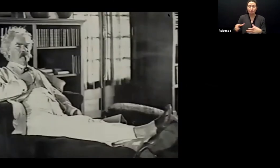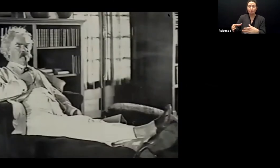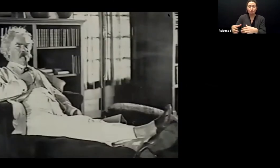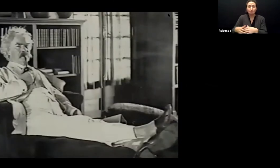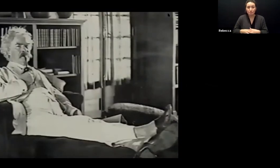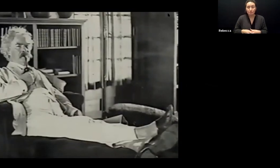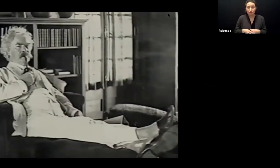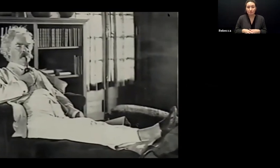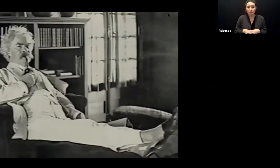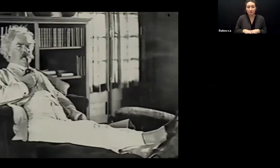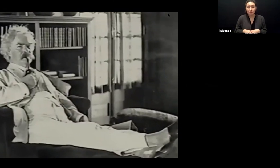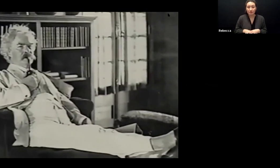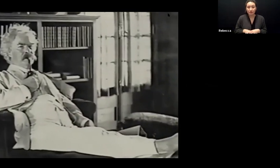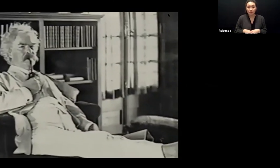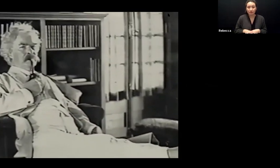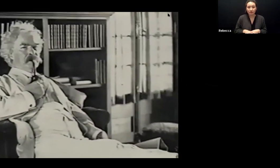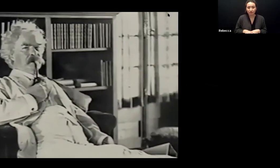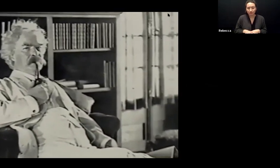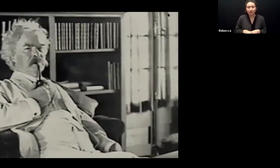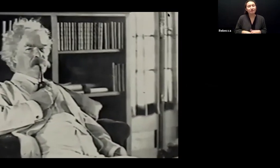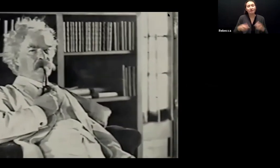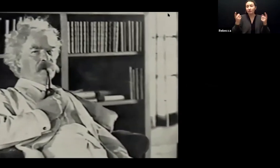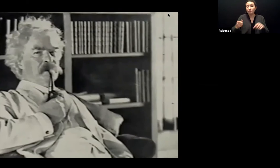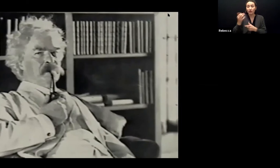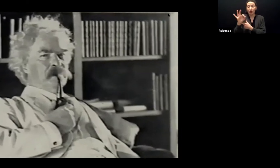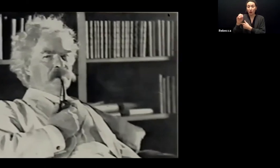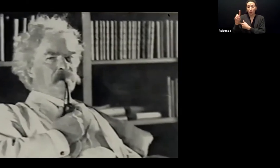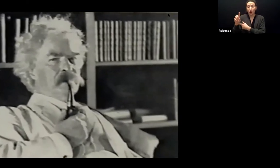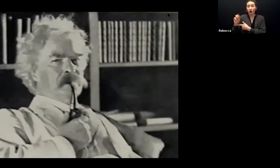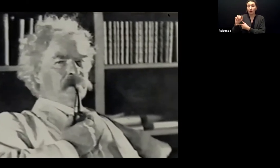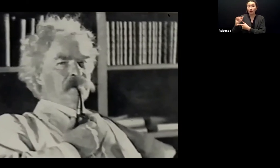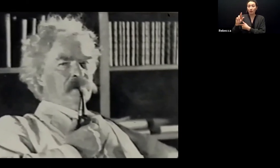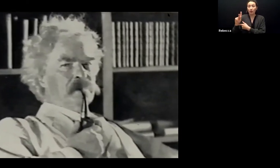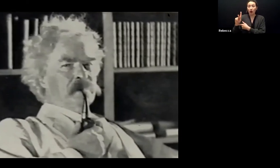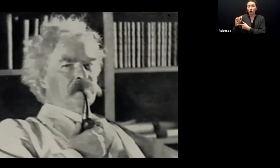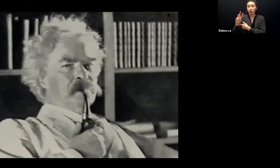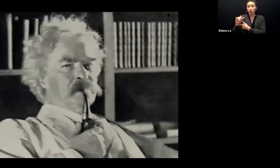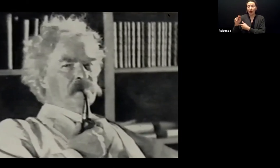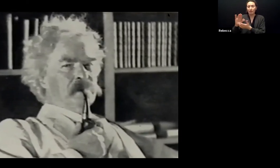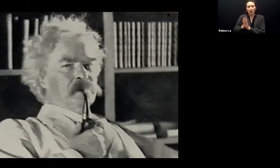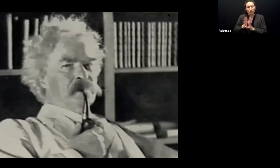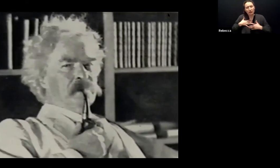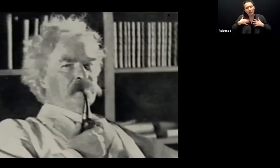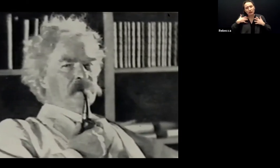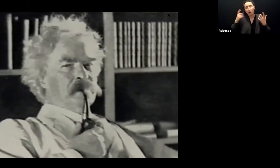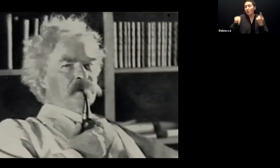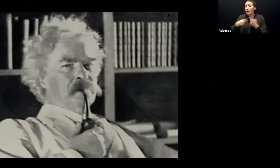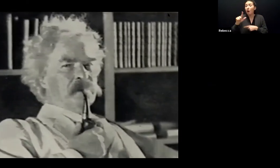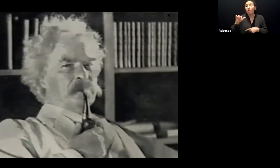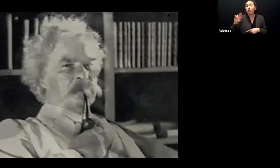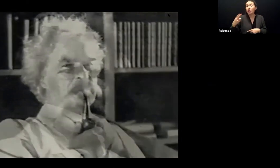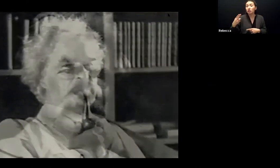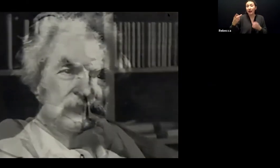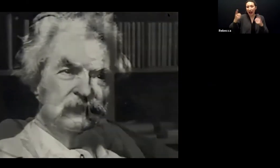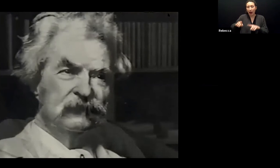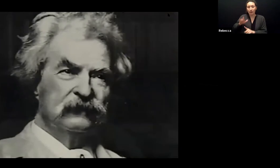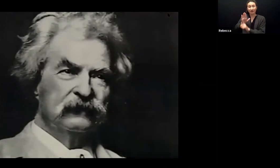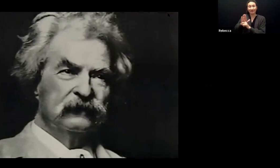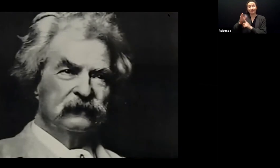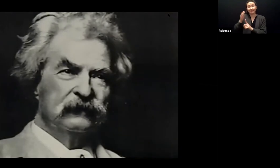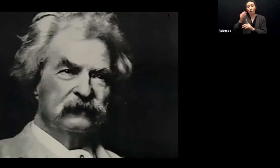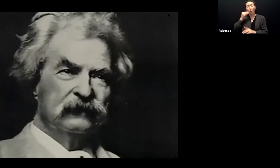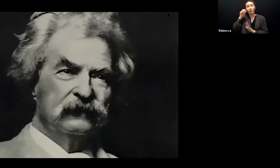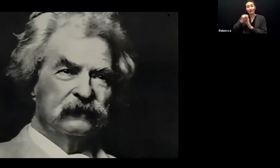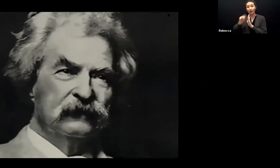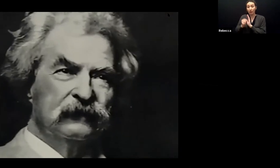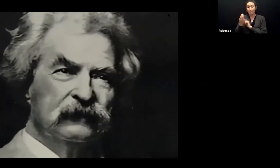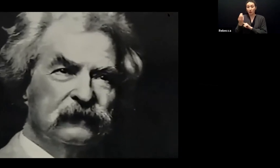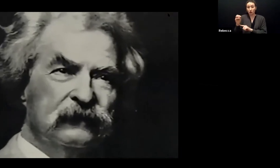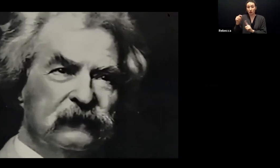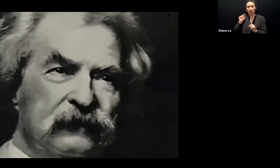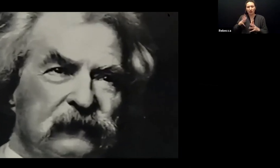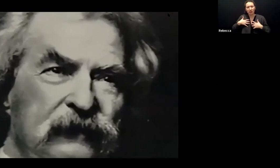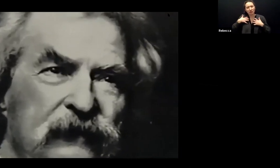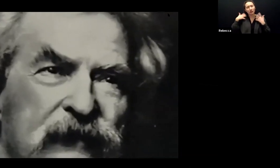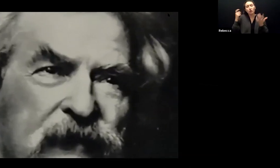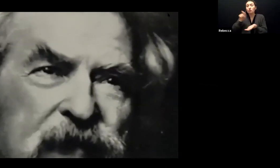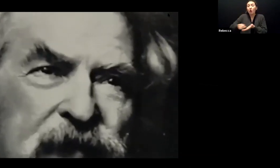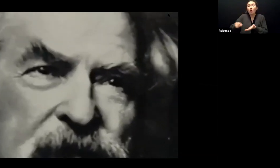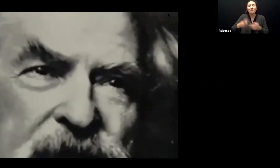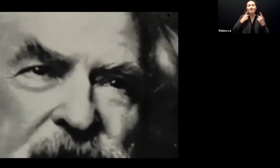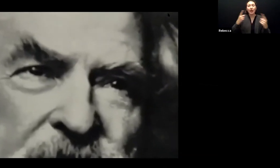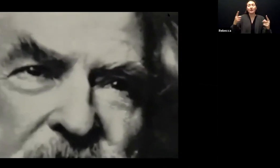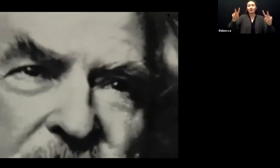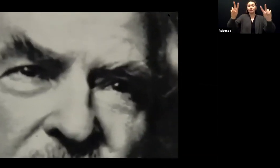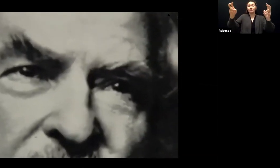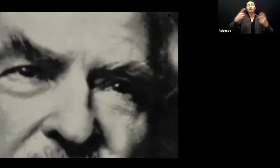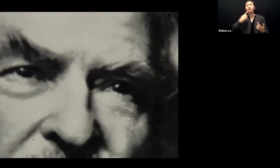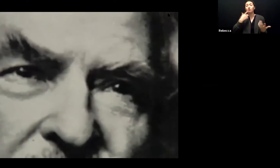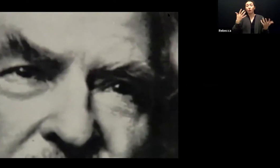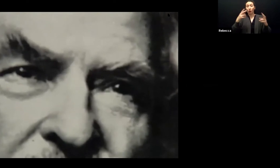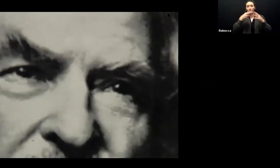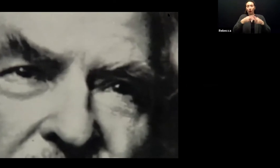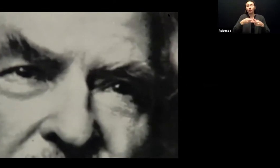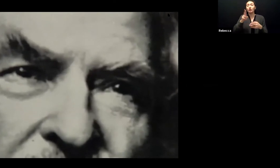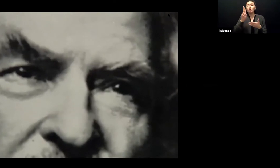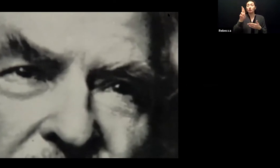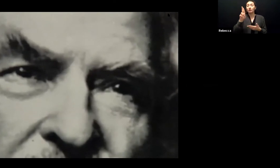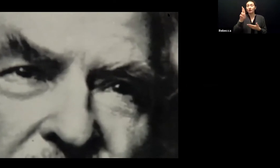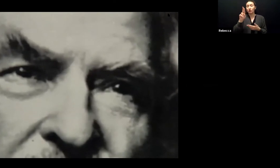the outside of his cell block. Then 15 or 20 minutes later after celebrating that kill,